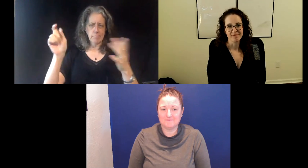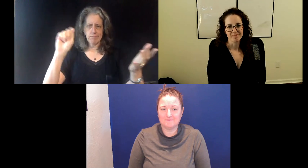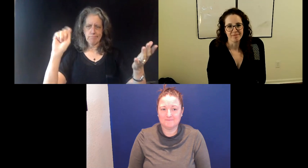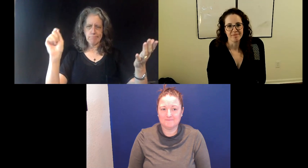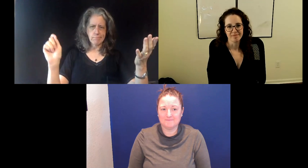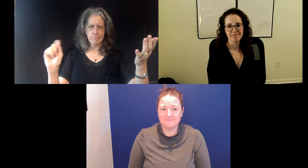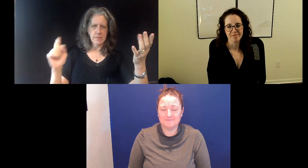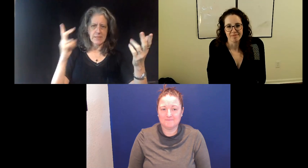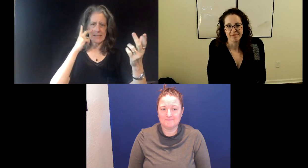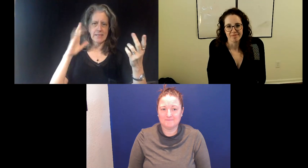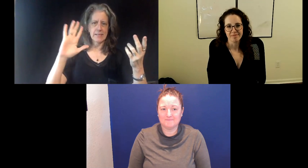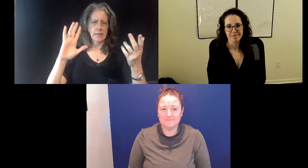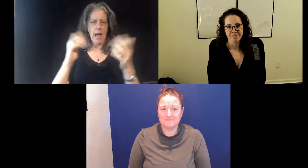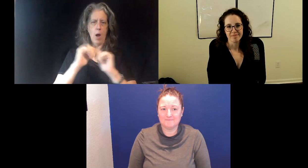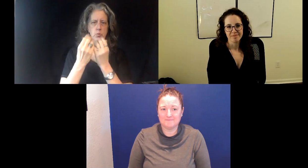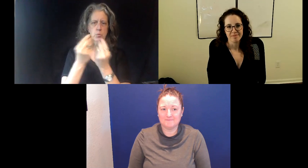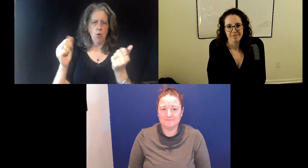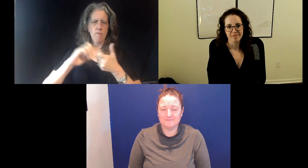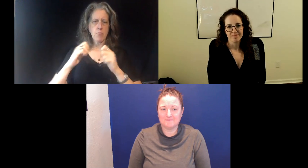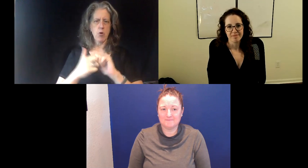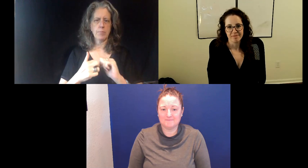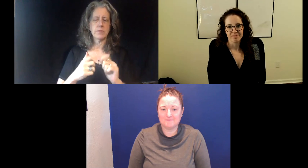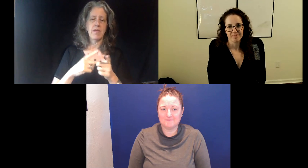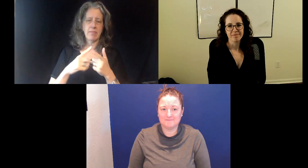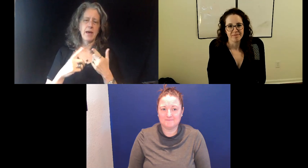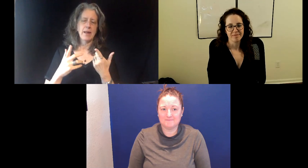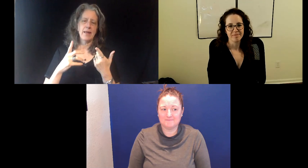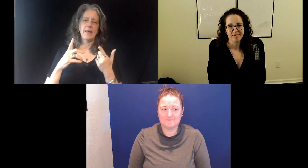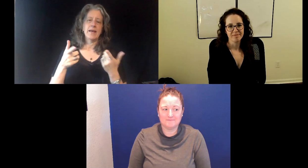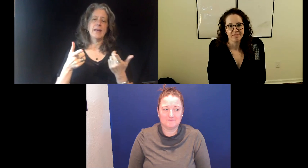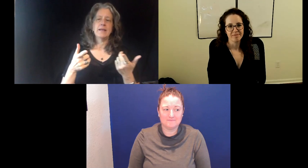seamless for the students to see my process as it comes out on screen and it helps us when we're